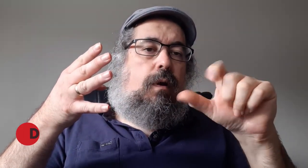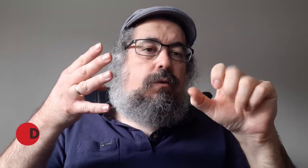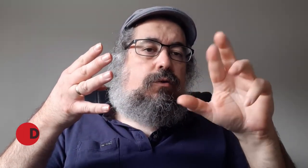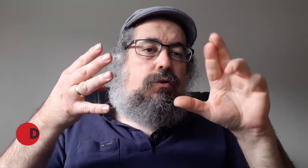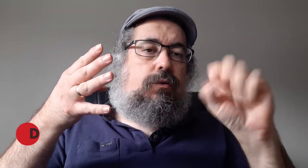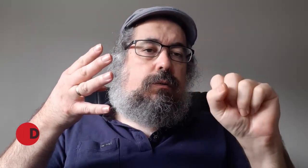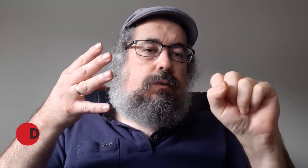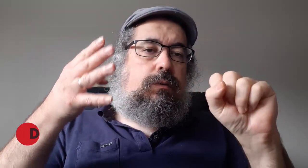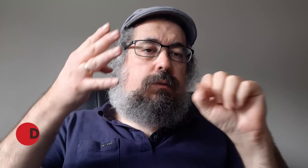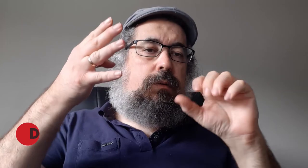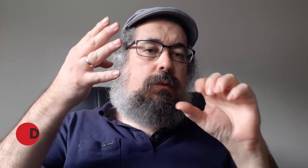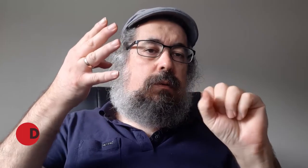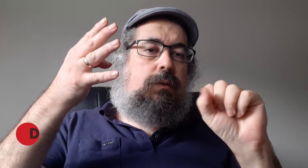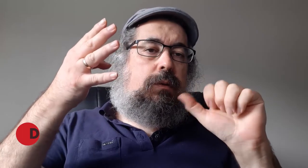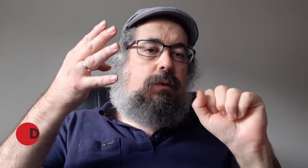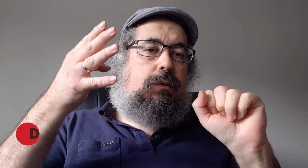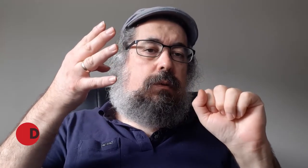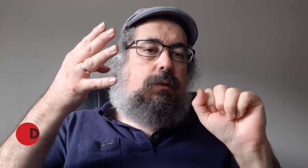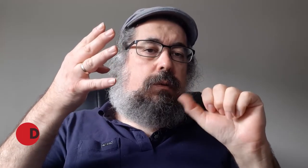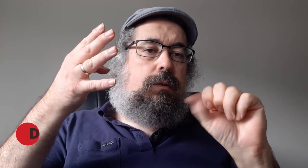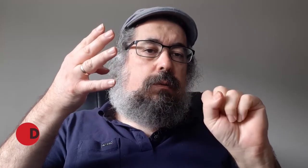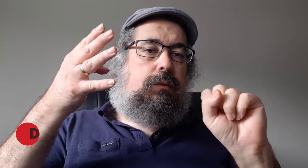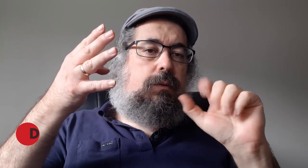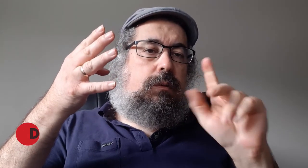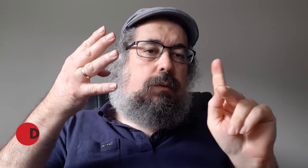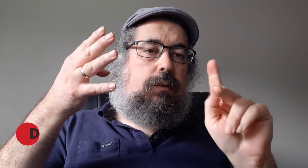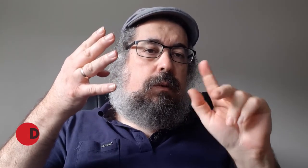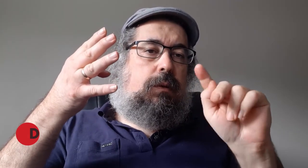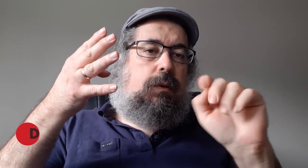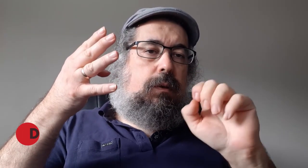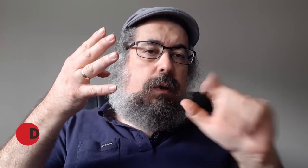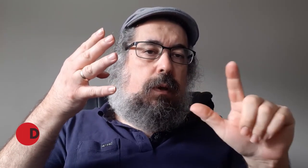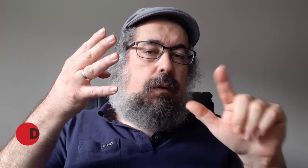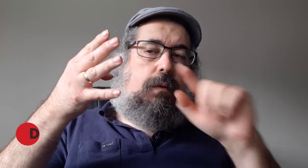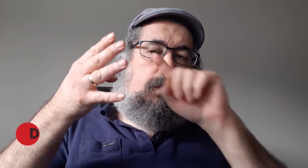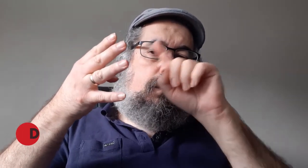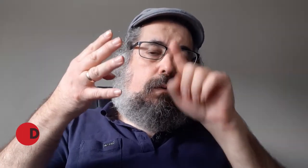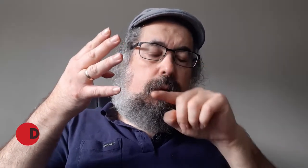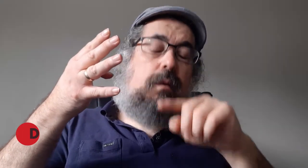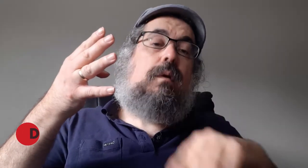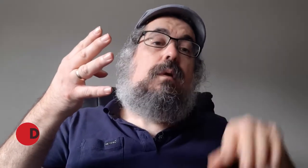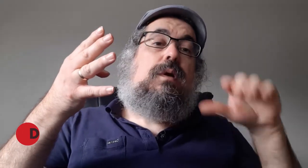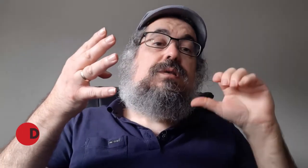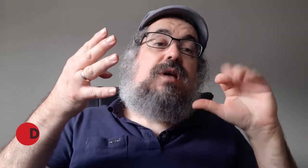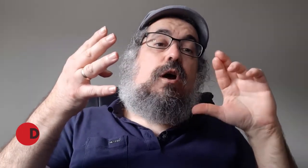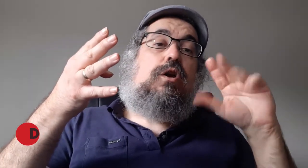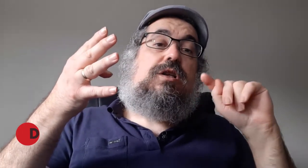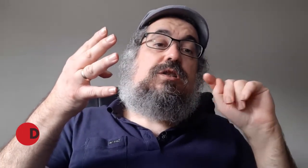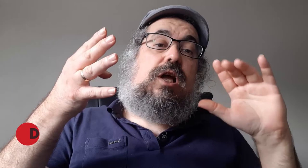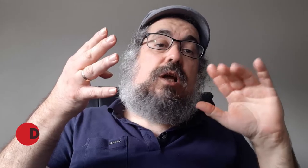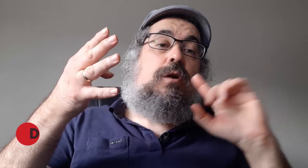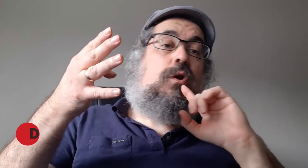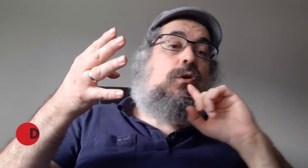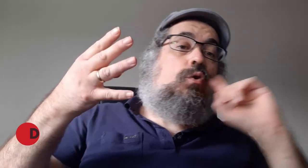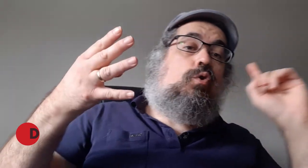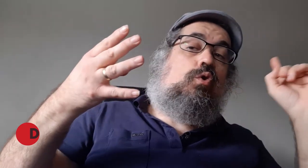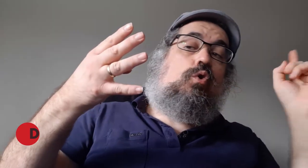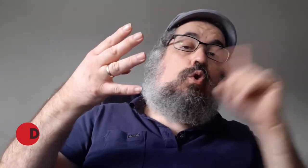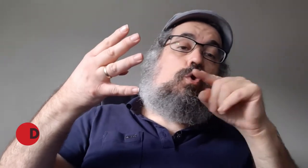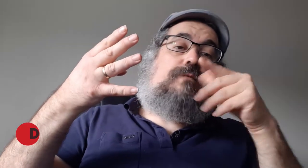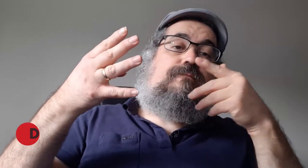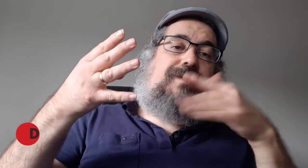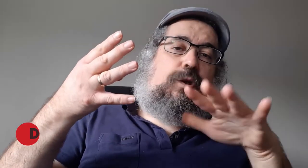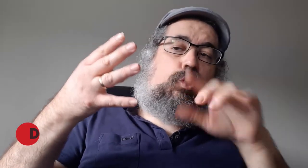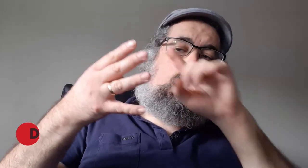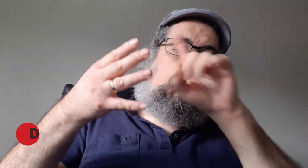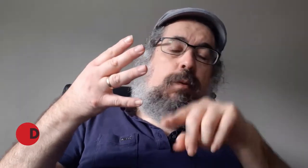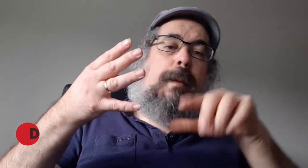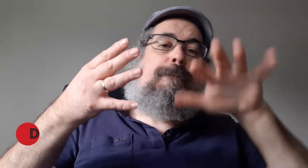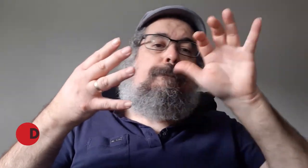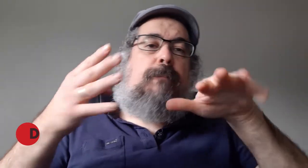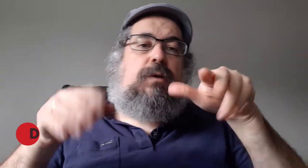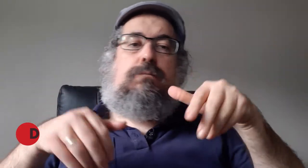service providers - SaskTel, Bell, Telus,